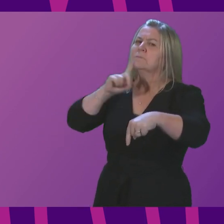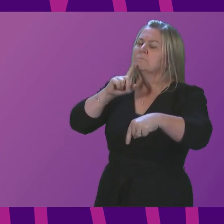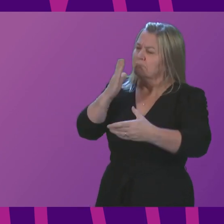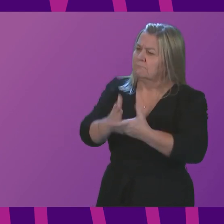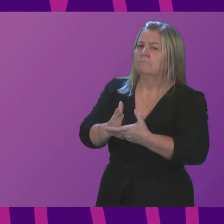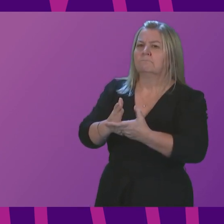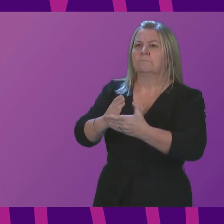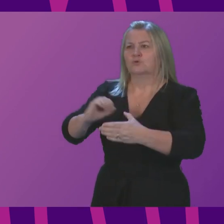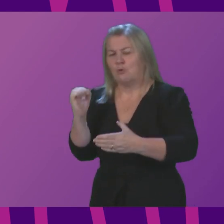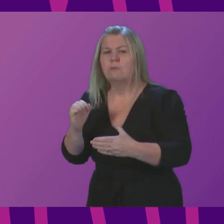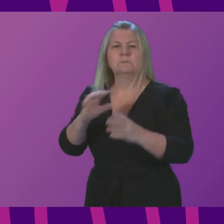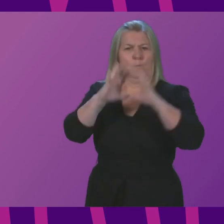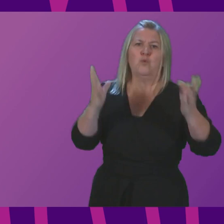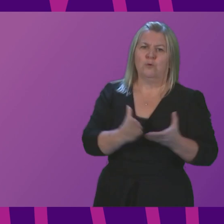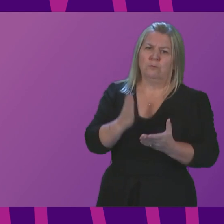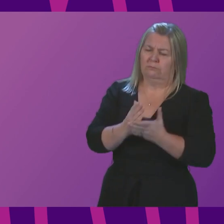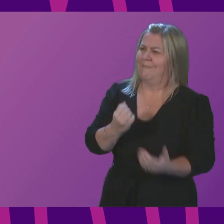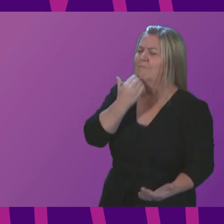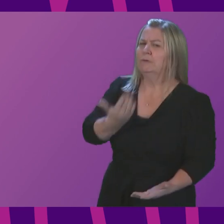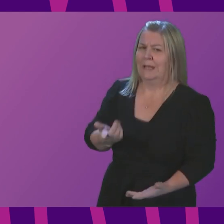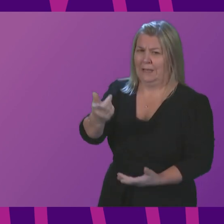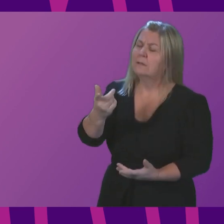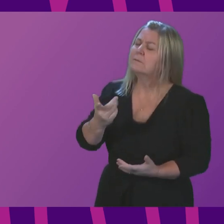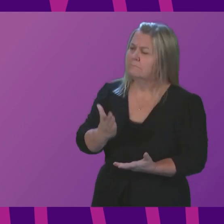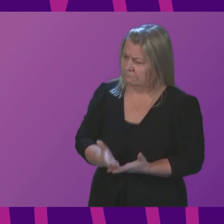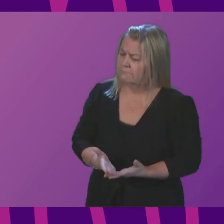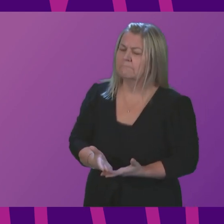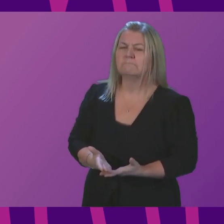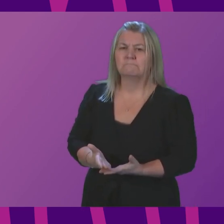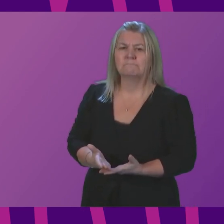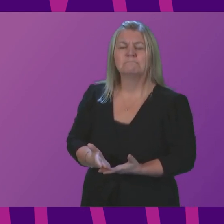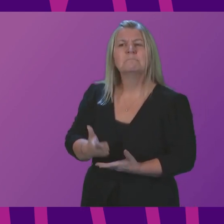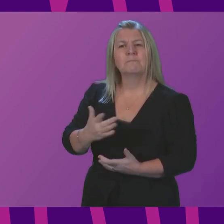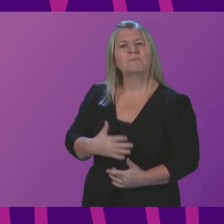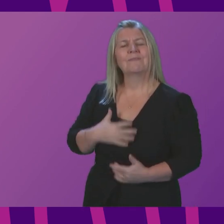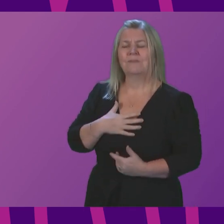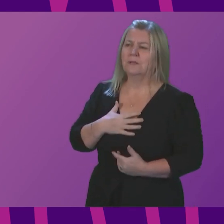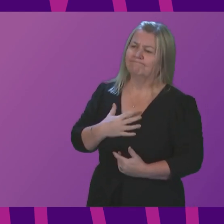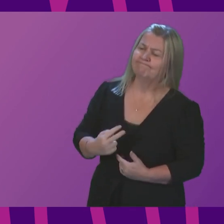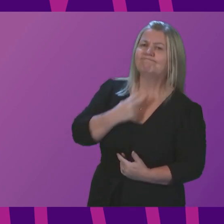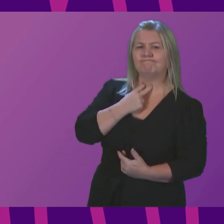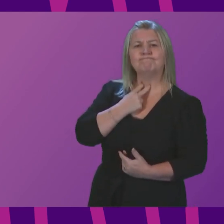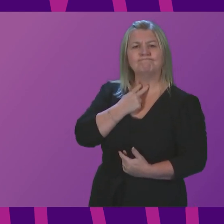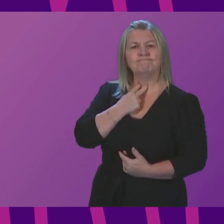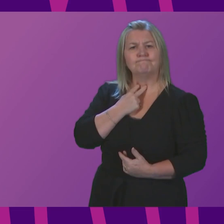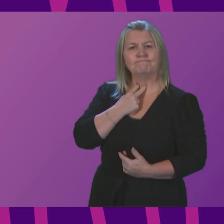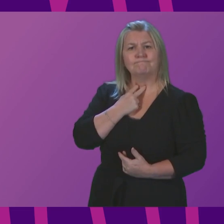single day. That is why, with a sense of great regret that it is necessary, I welcome the